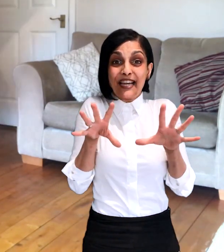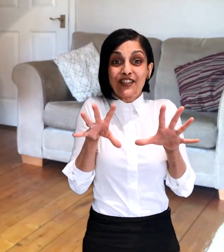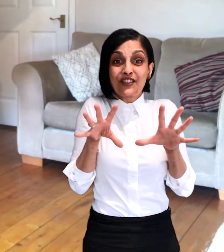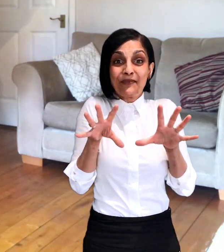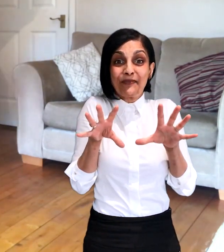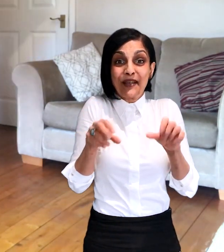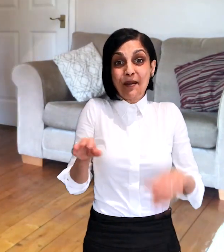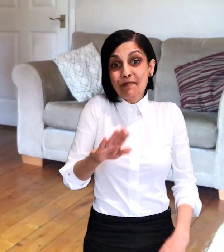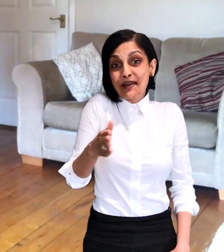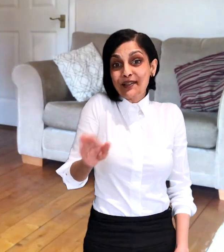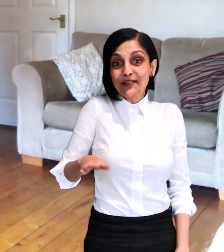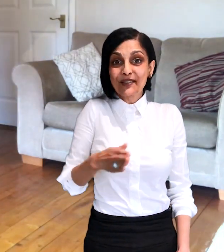in those puddles.